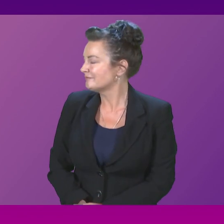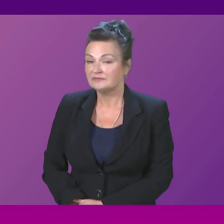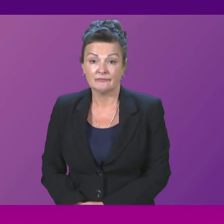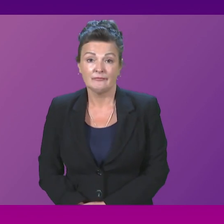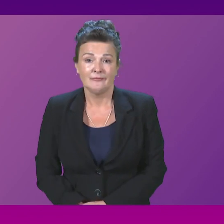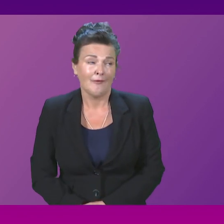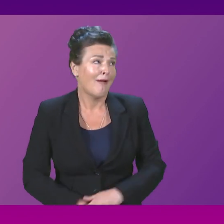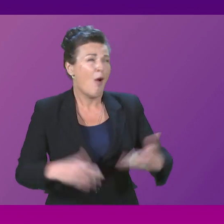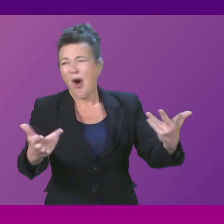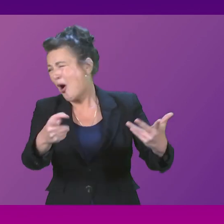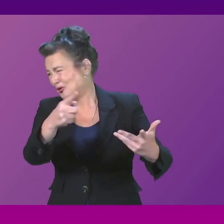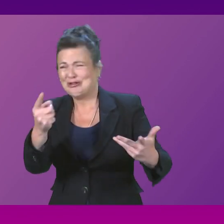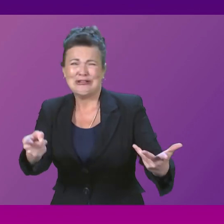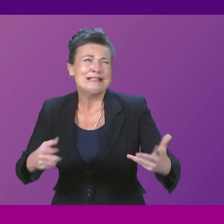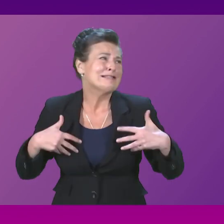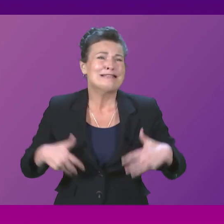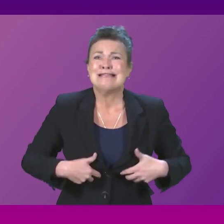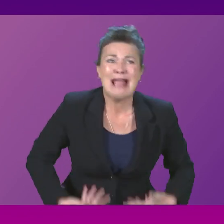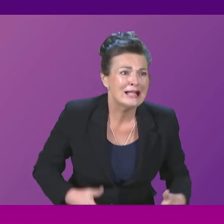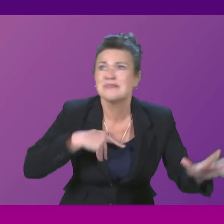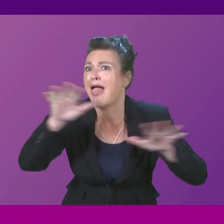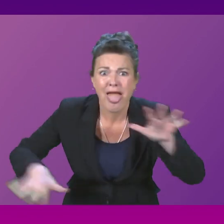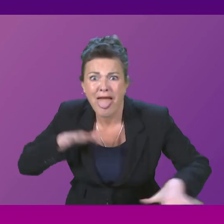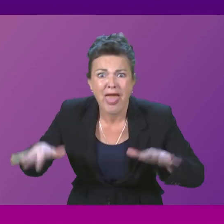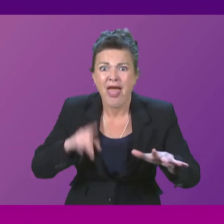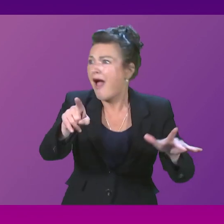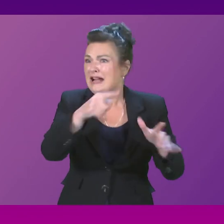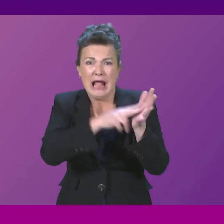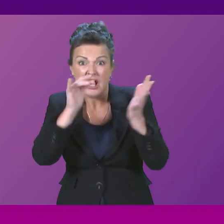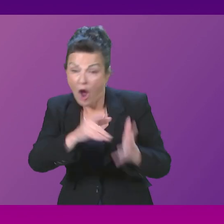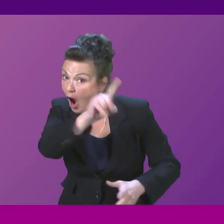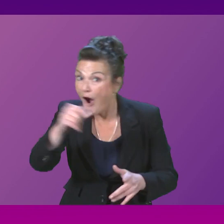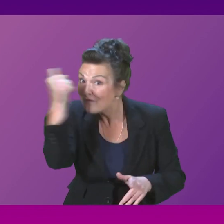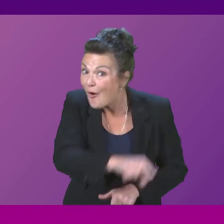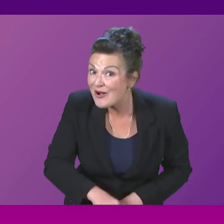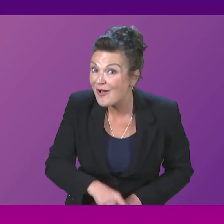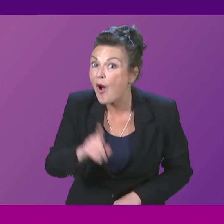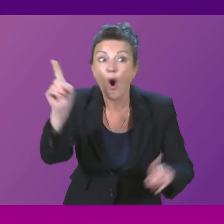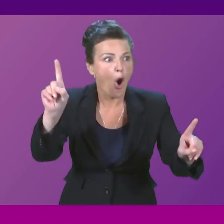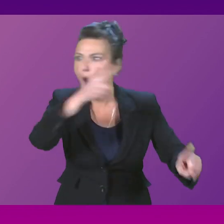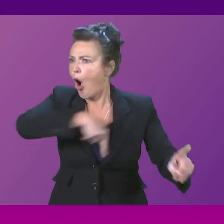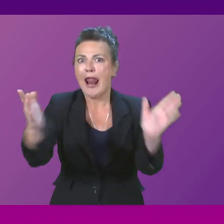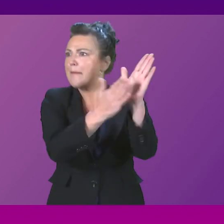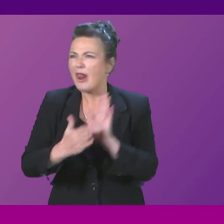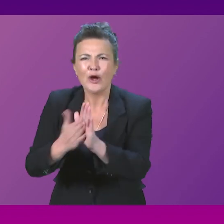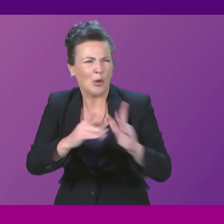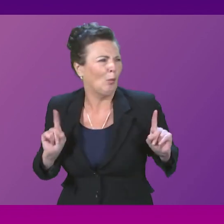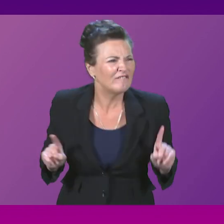the Scottish people. That is desperate, desperate stuff from Nicola Sturgeon. What she did not quote— The SNP members are all applauding my point that it was desperate